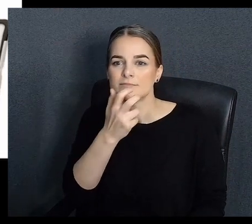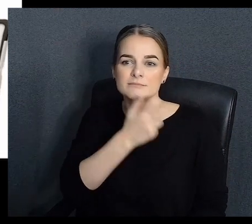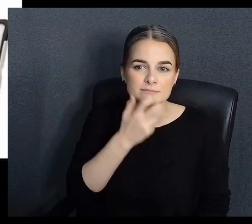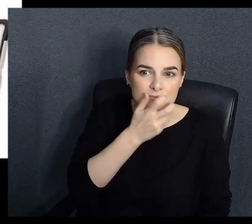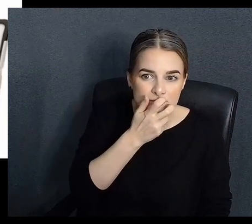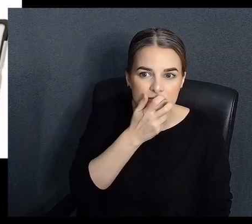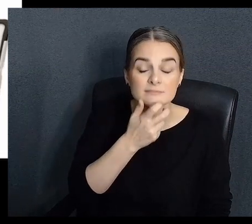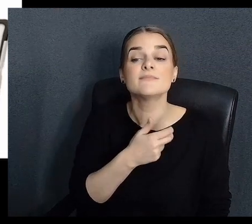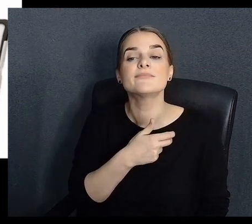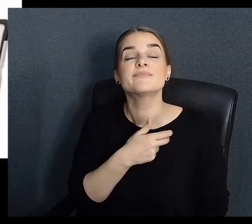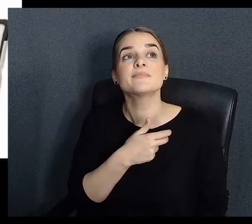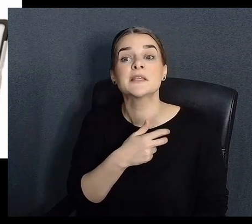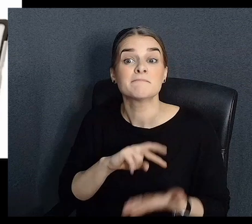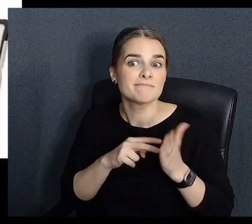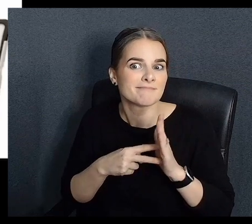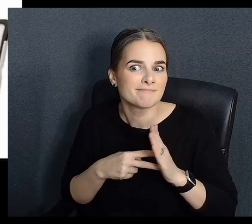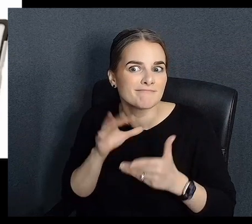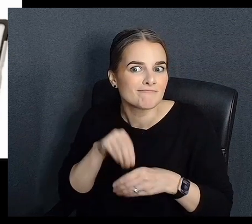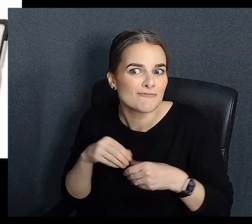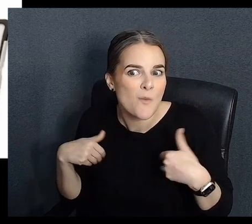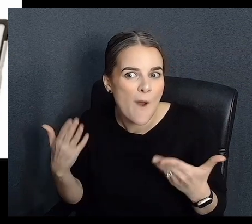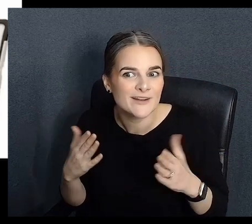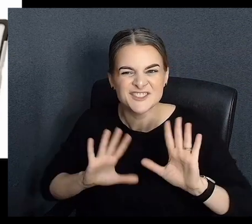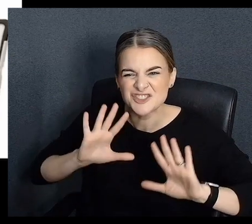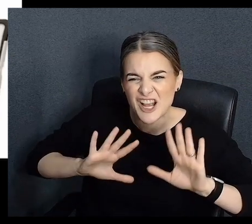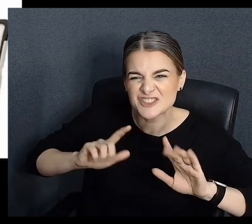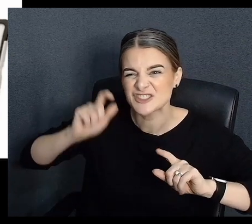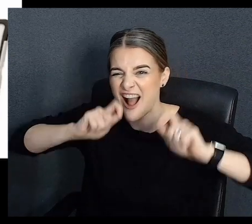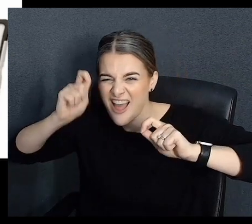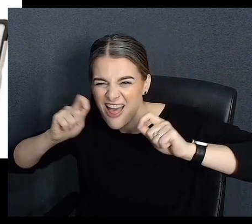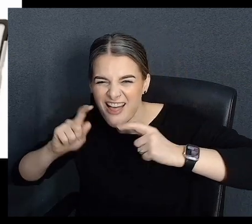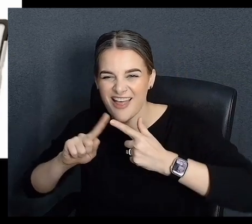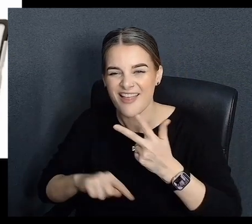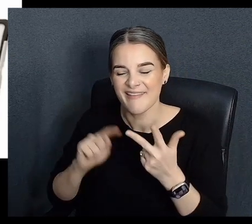So this can include things like gestures, facial expressions,